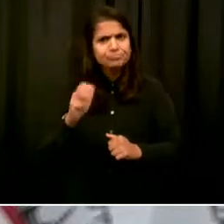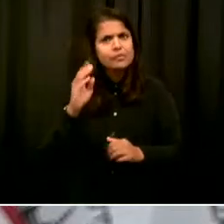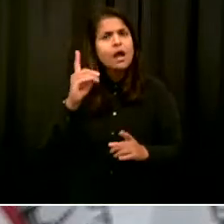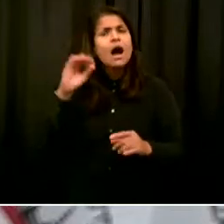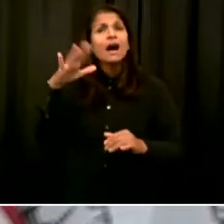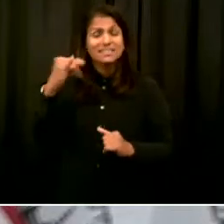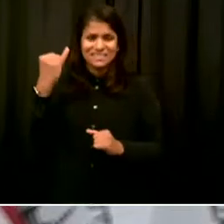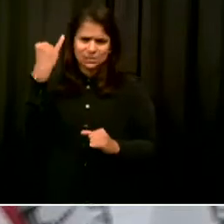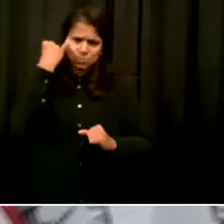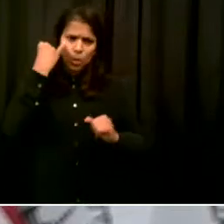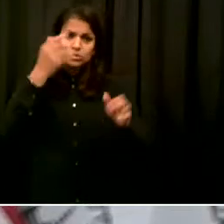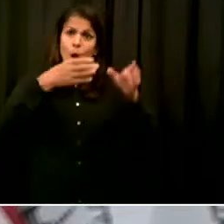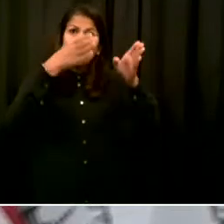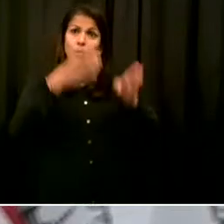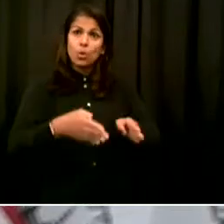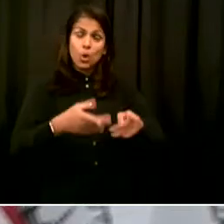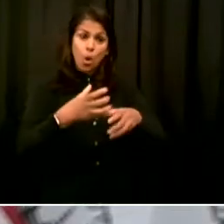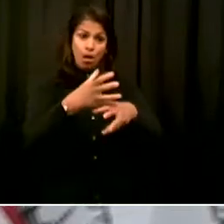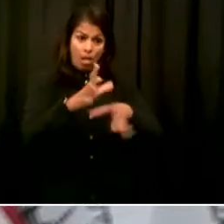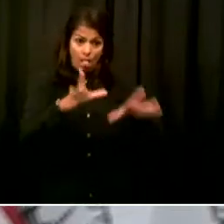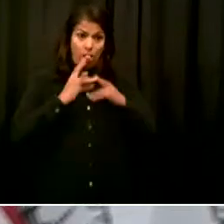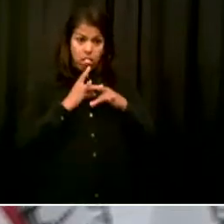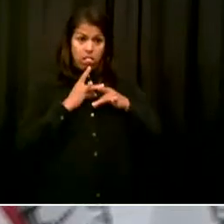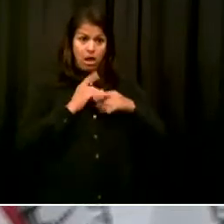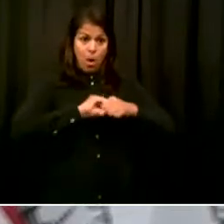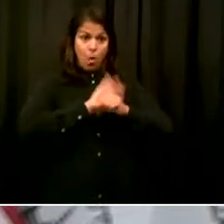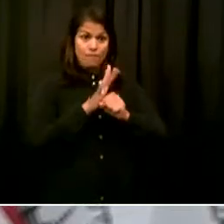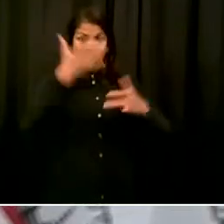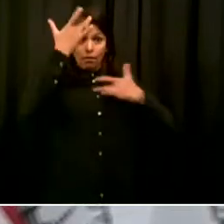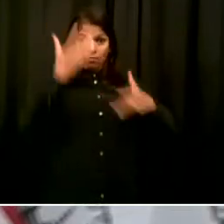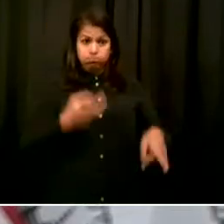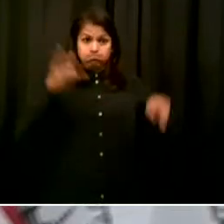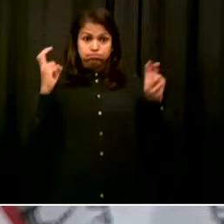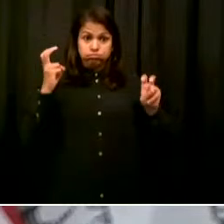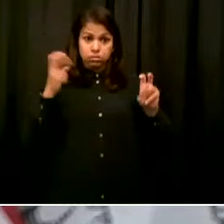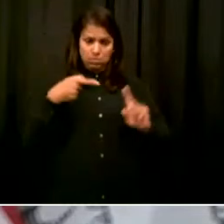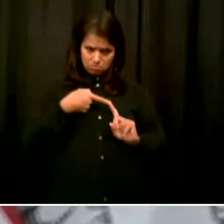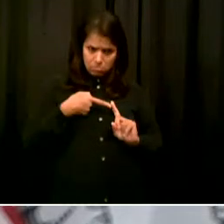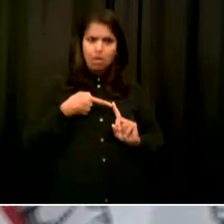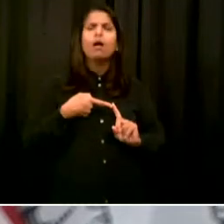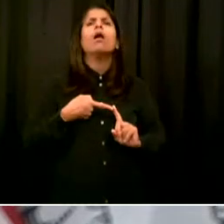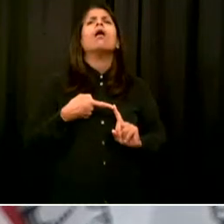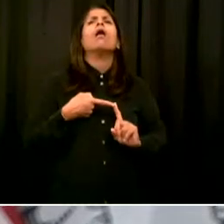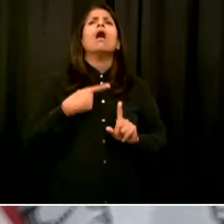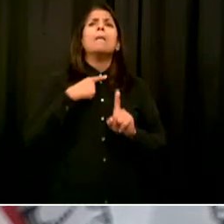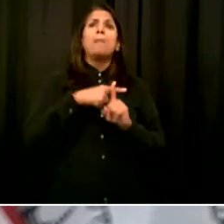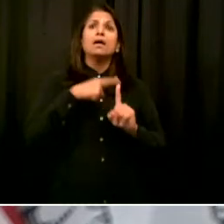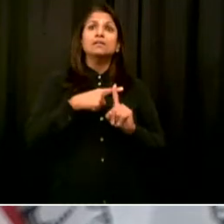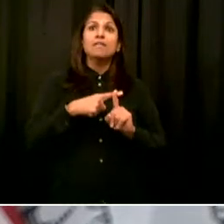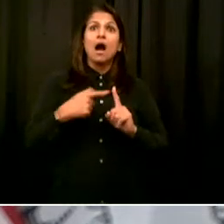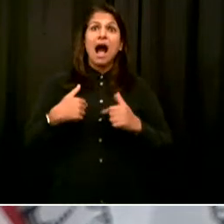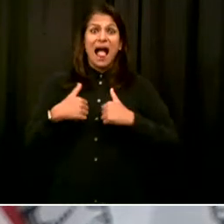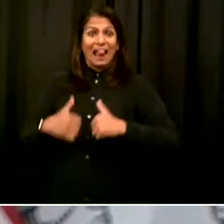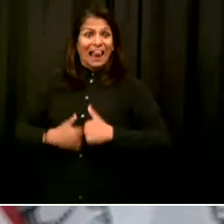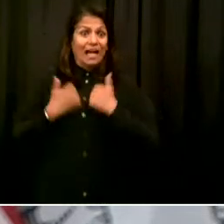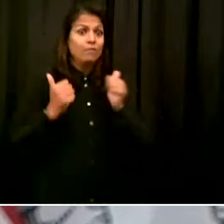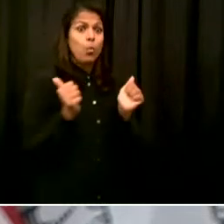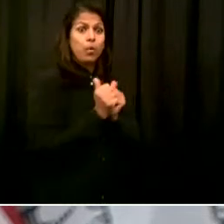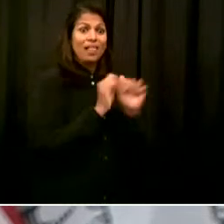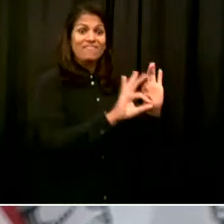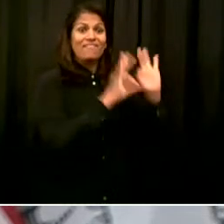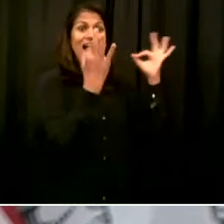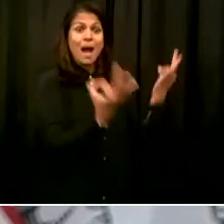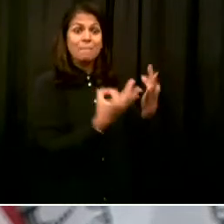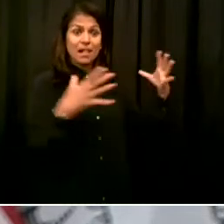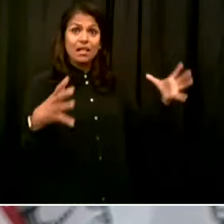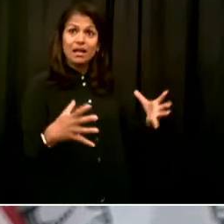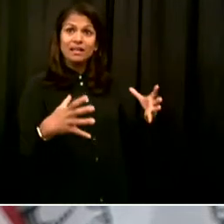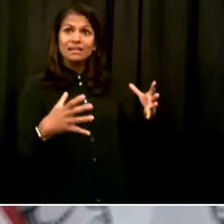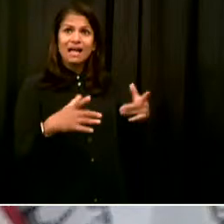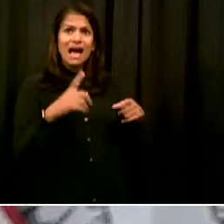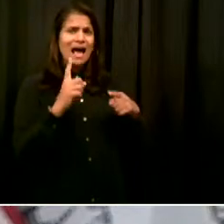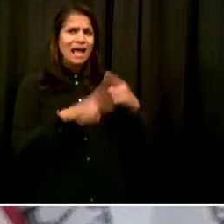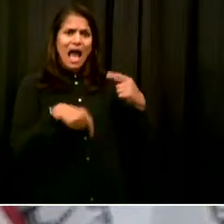YOU SO MUCH.